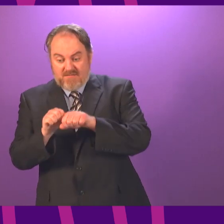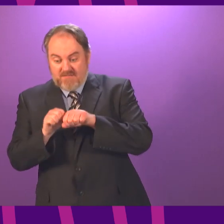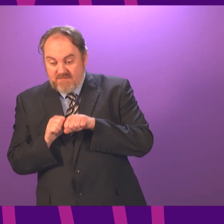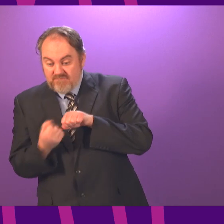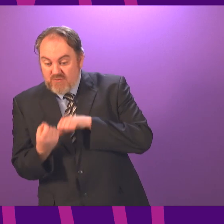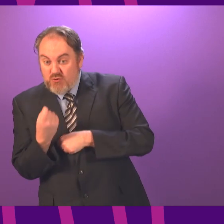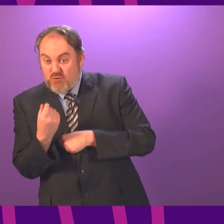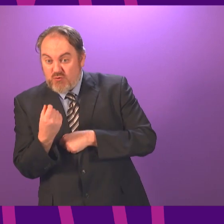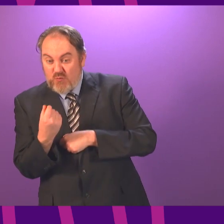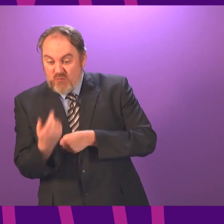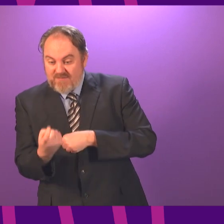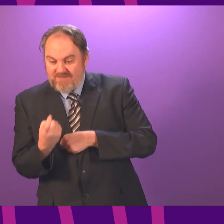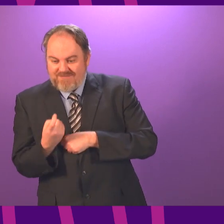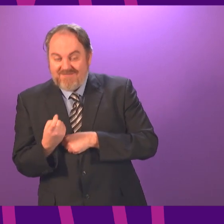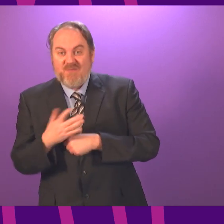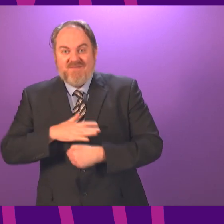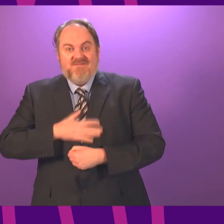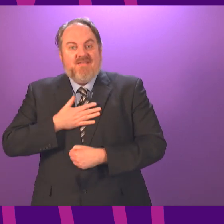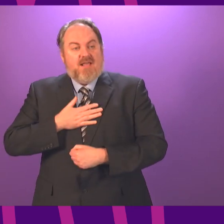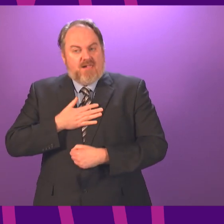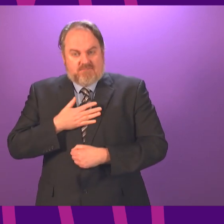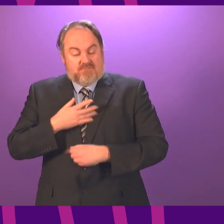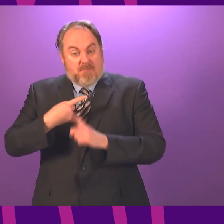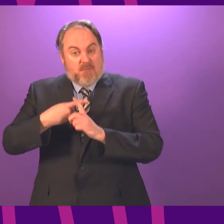too early to declare anything like victory, we are starting to win the race between the